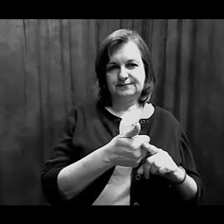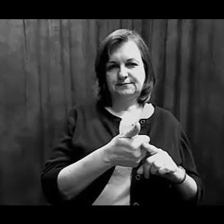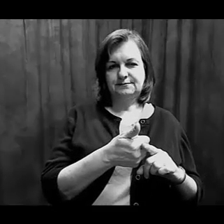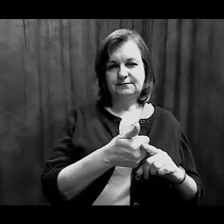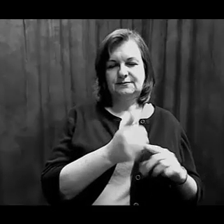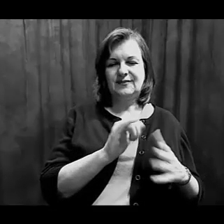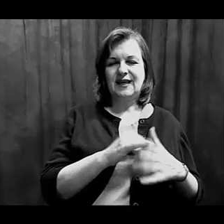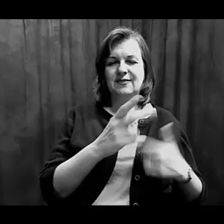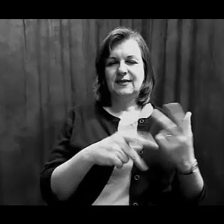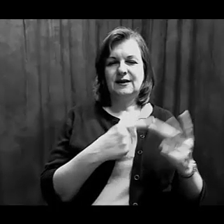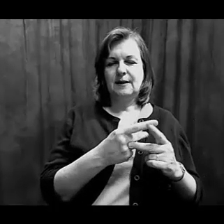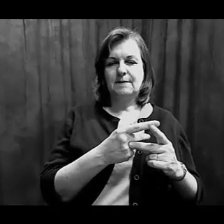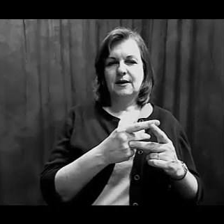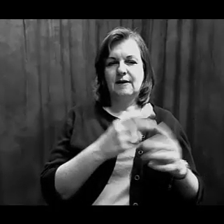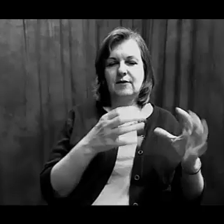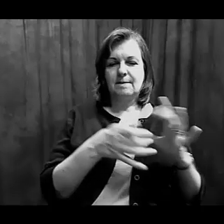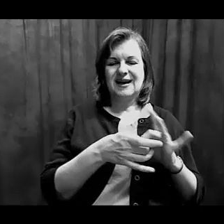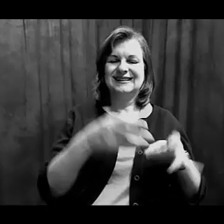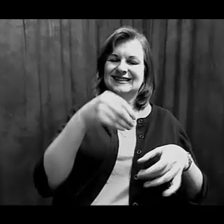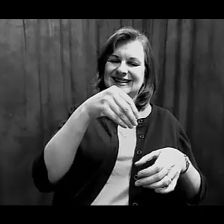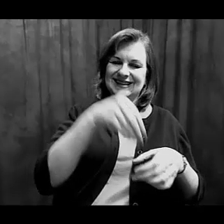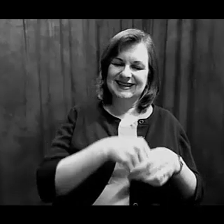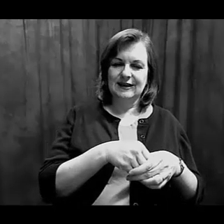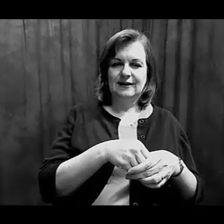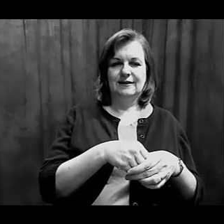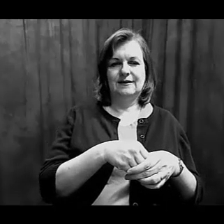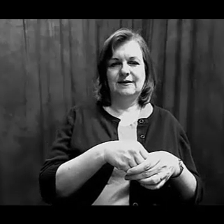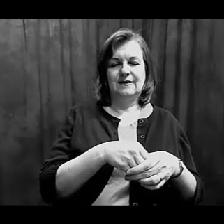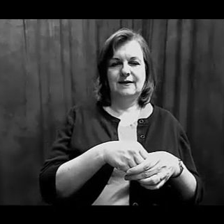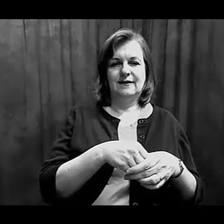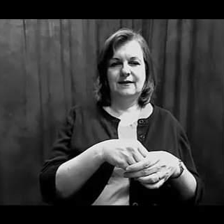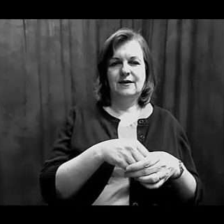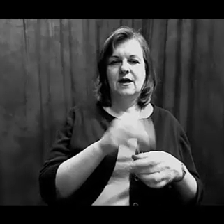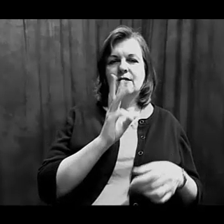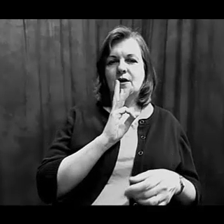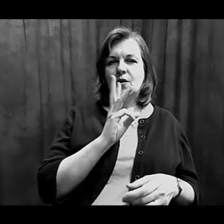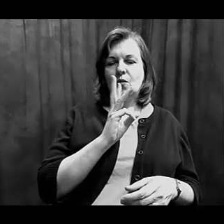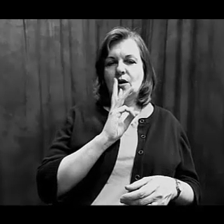bond so this is the bond within